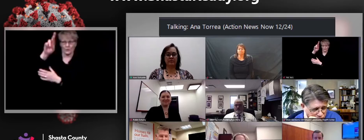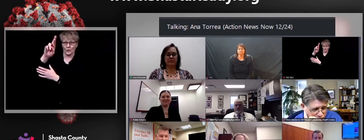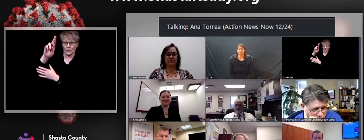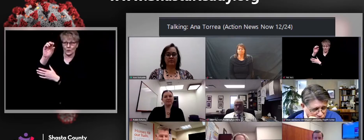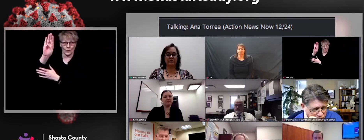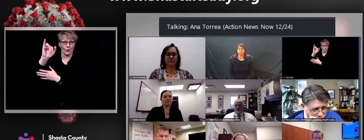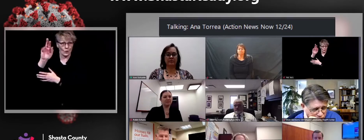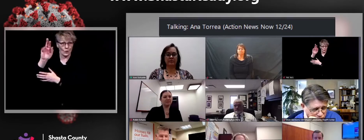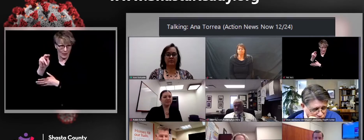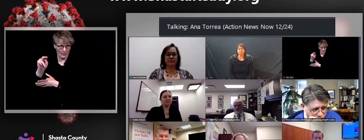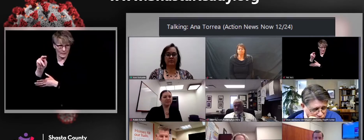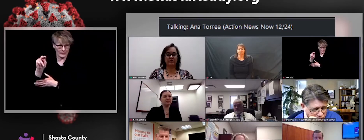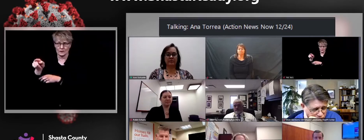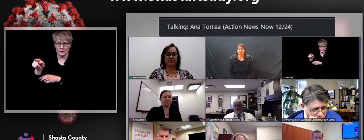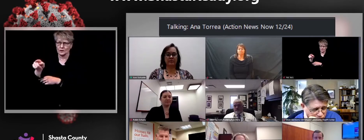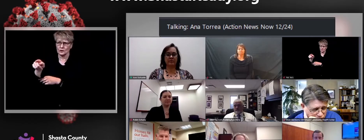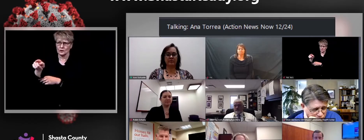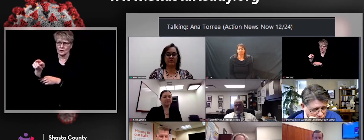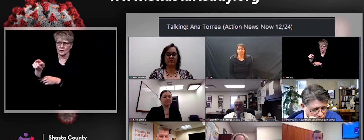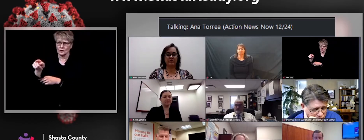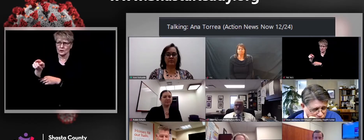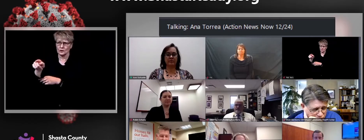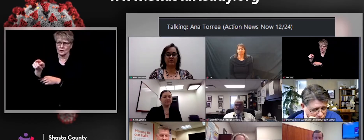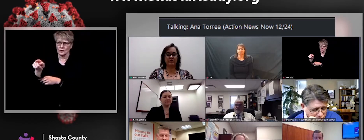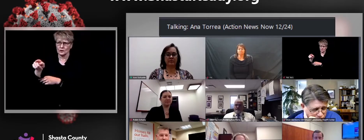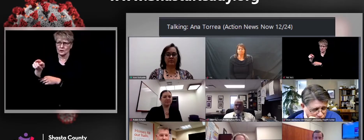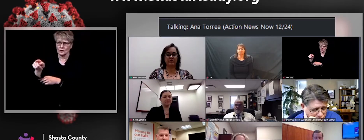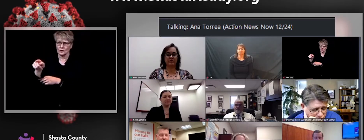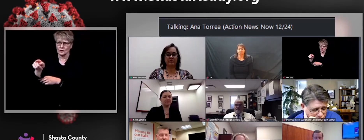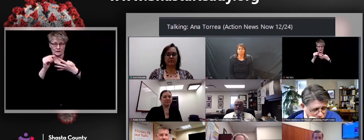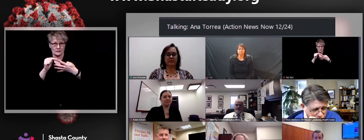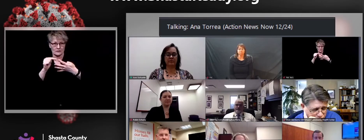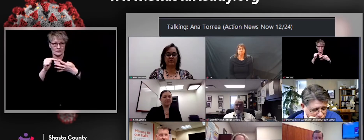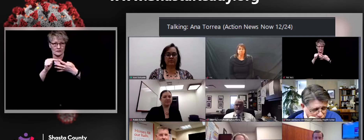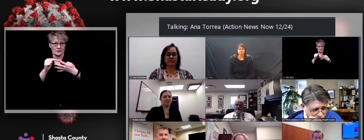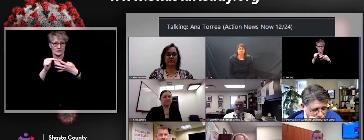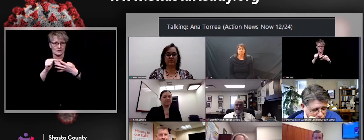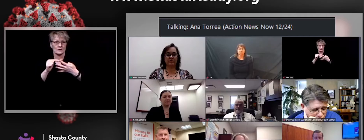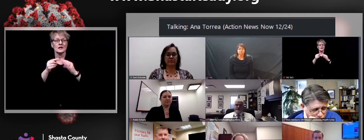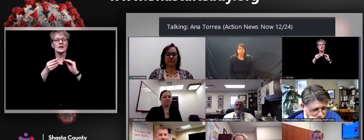the red tier right now and how our numbers have been on the decline. What does it look like right